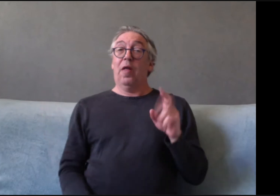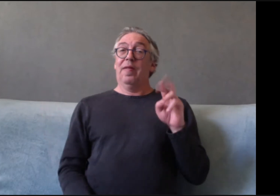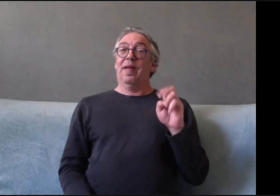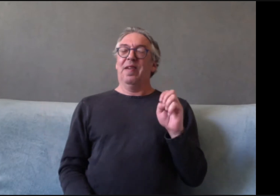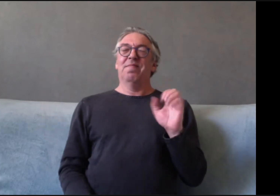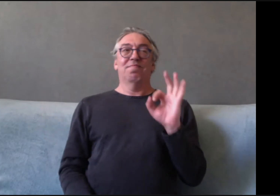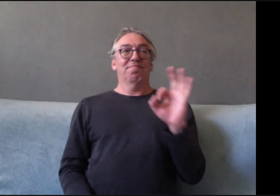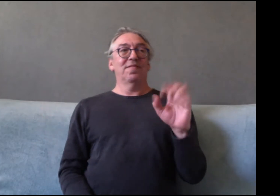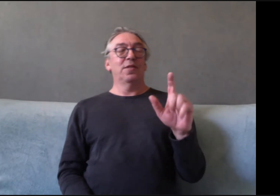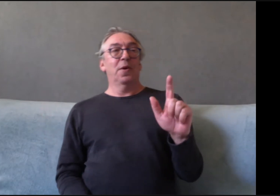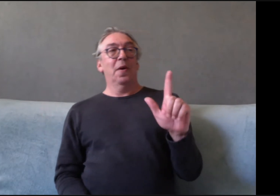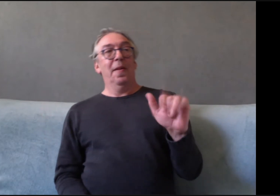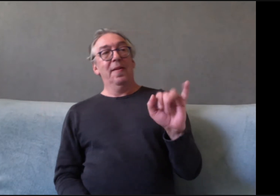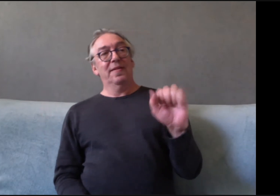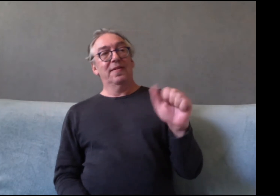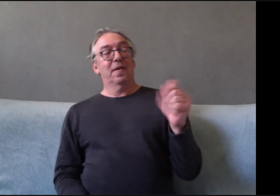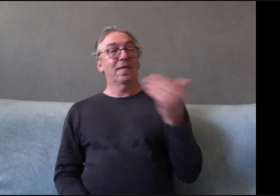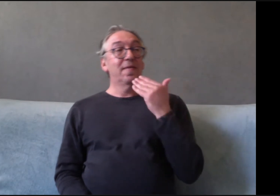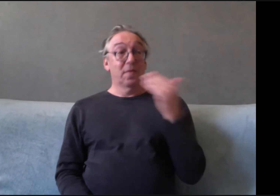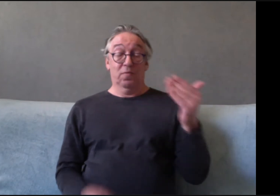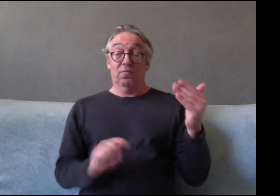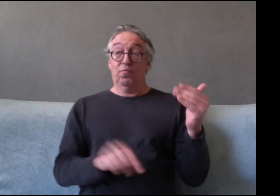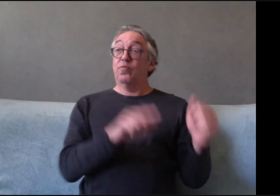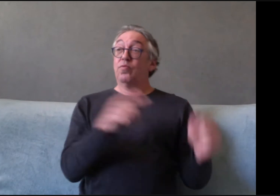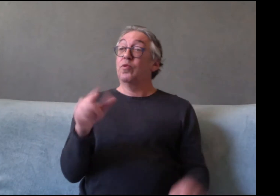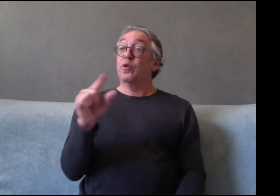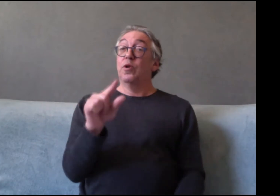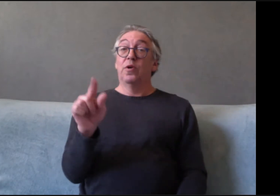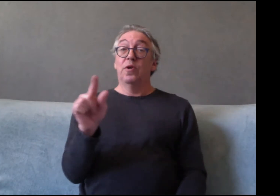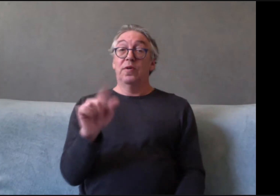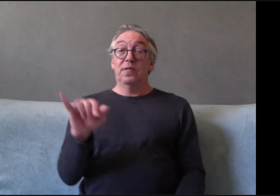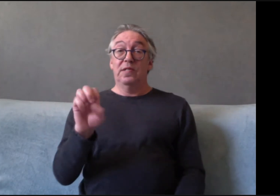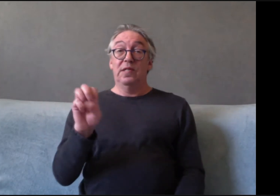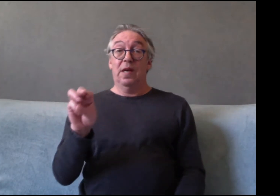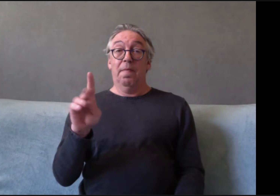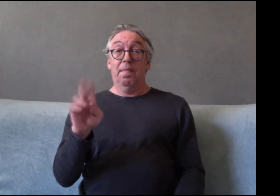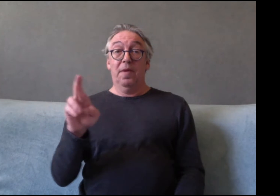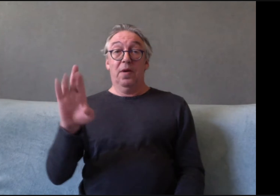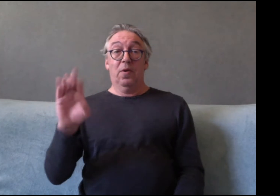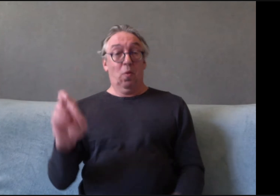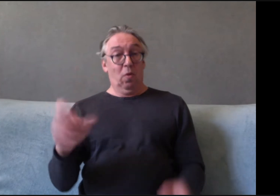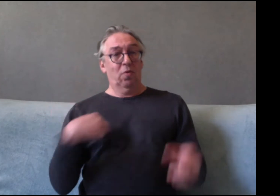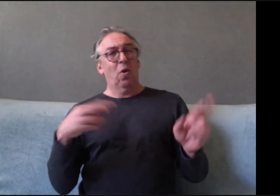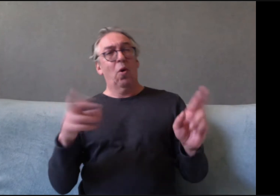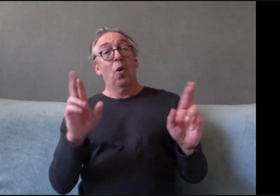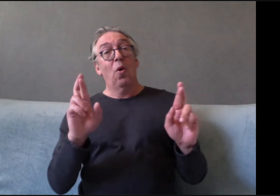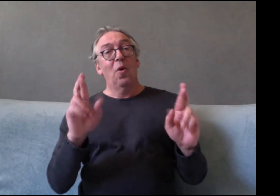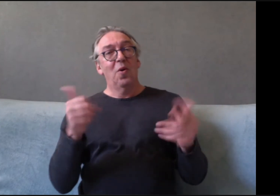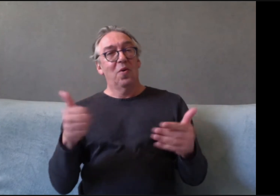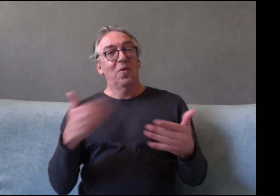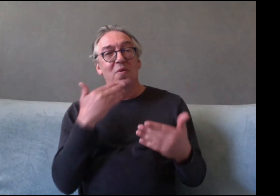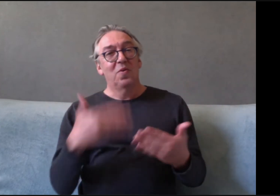Good morning to all. I hope all of you have the benefit of this pandemic situation